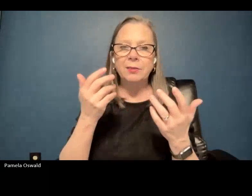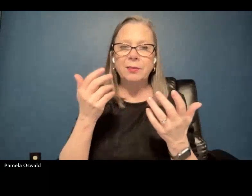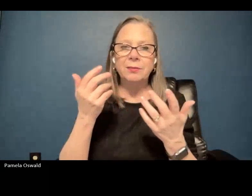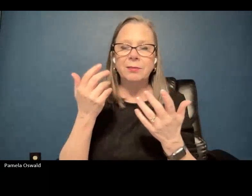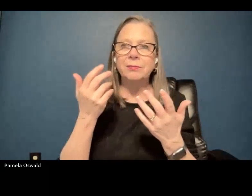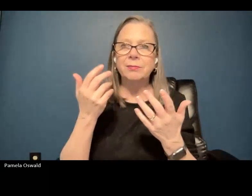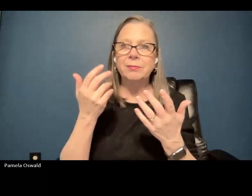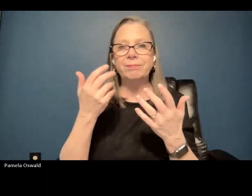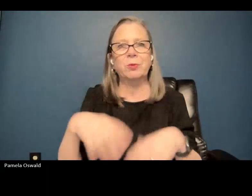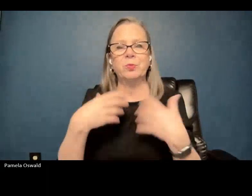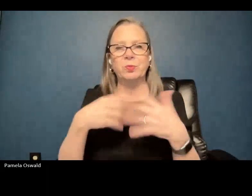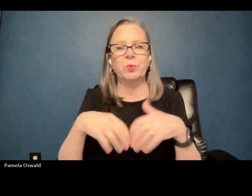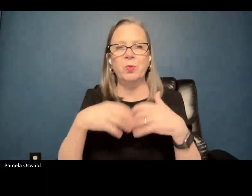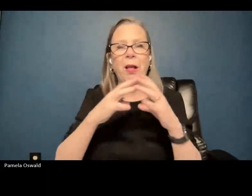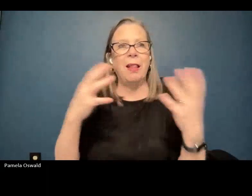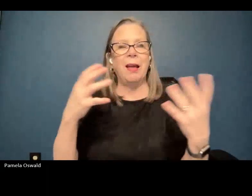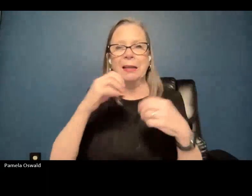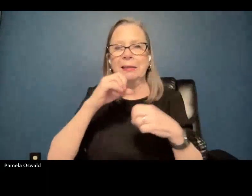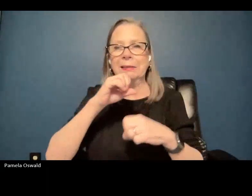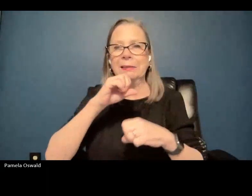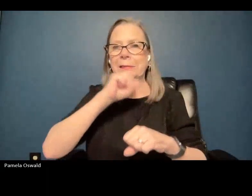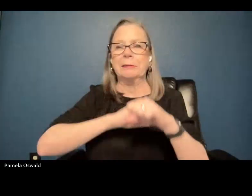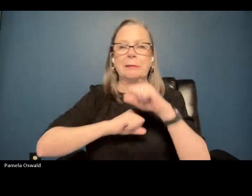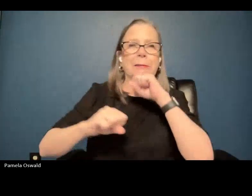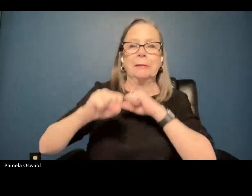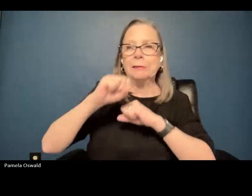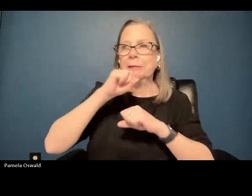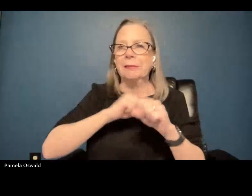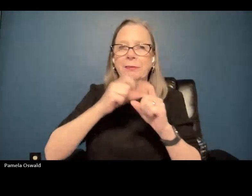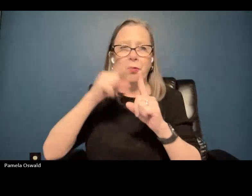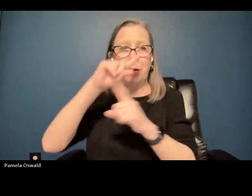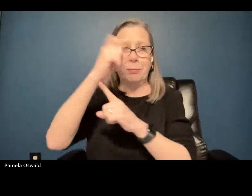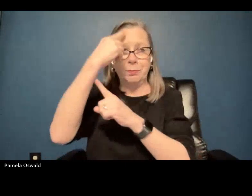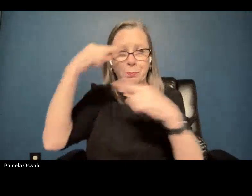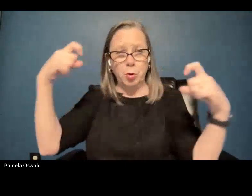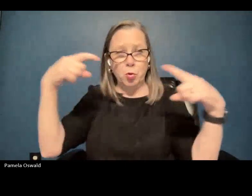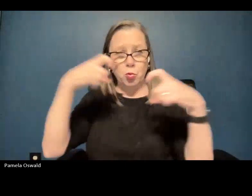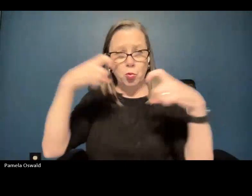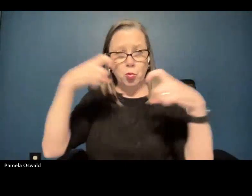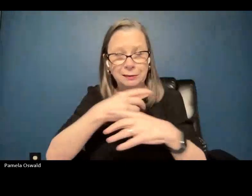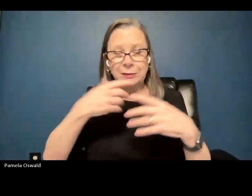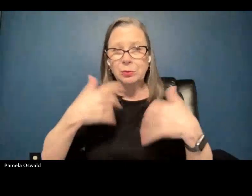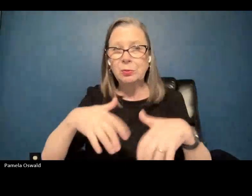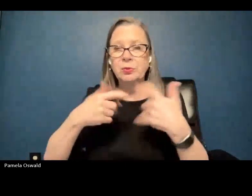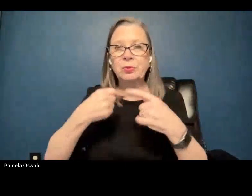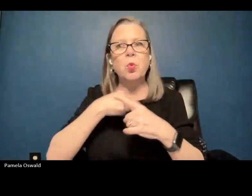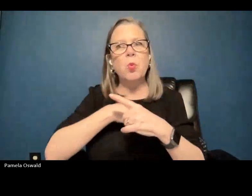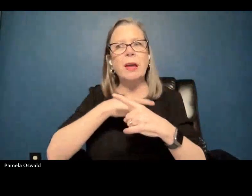bureaucratic hurdles just through our collaborative partnership and the network that we've established with each other.